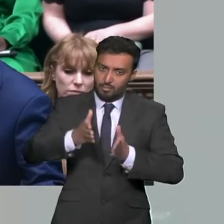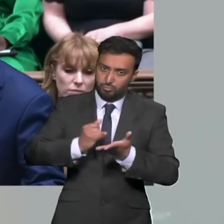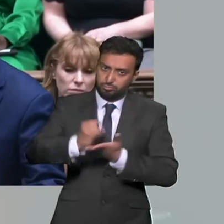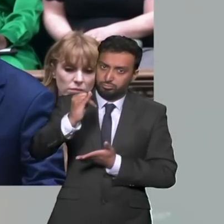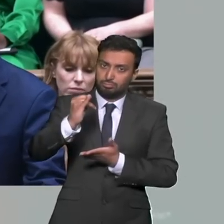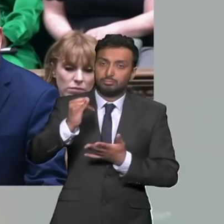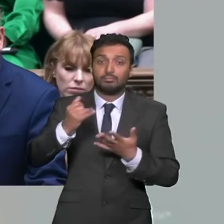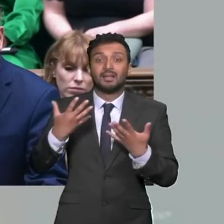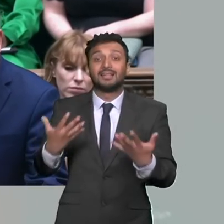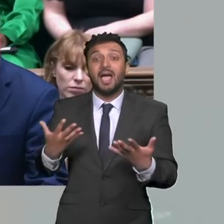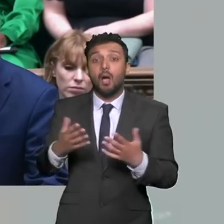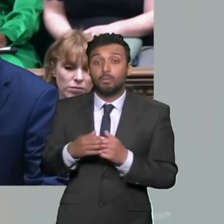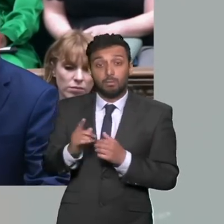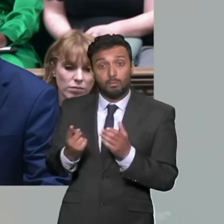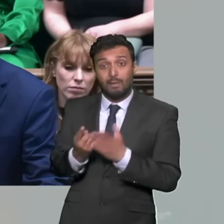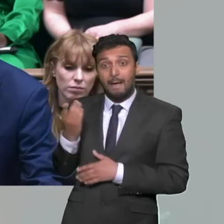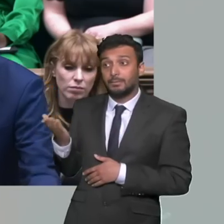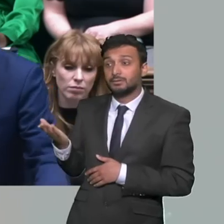surprise—he is backing it.